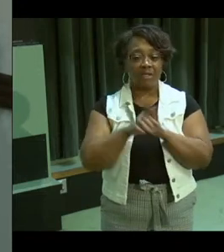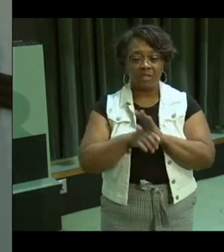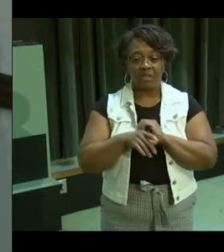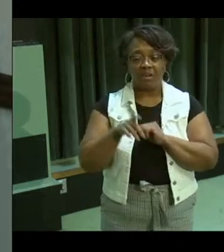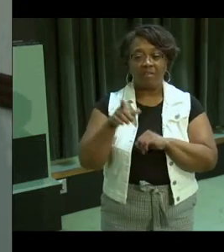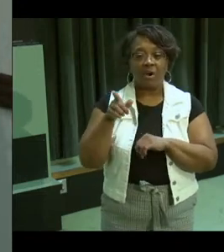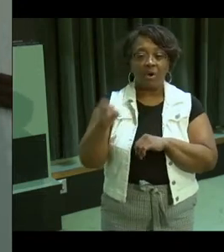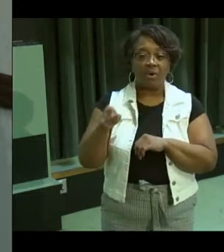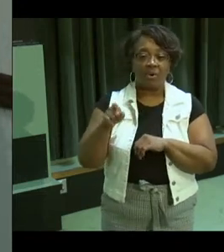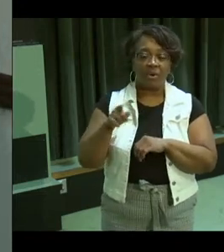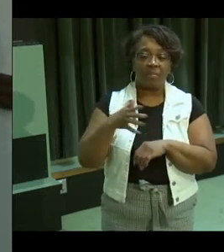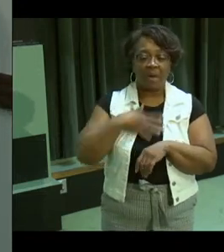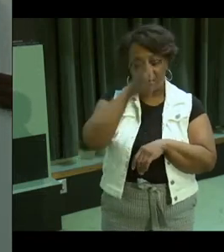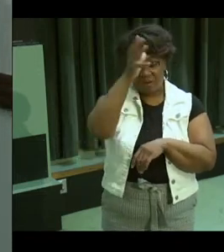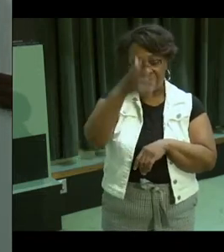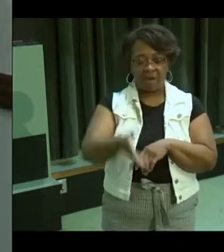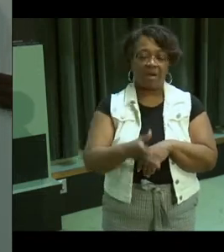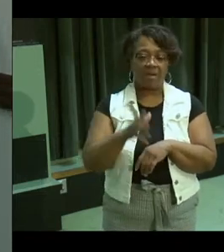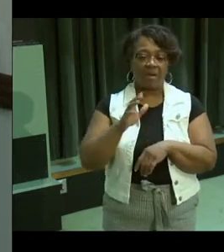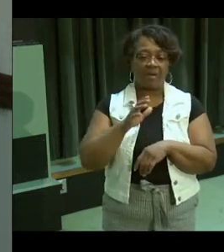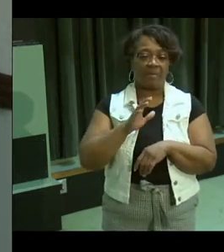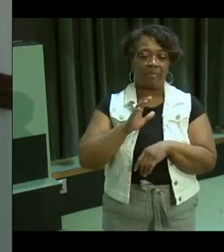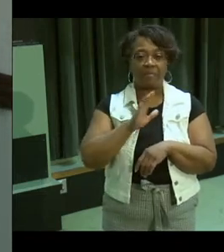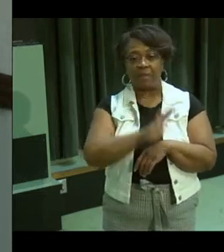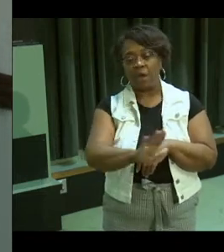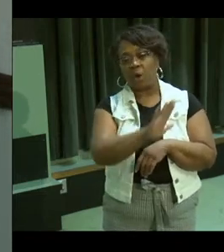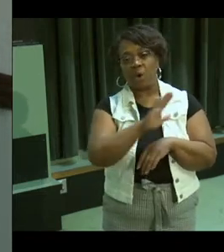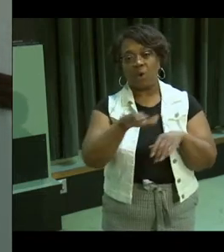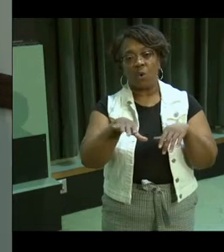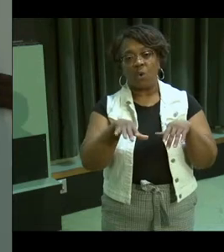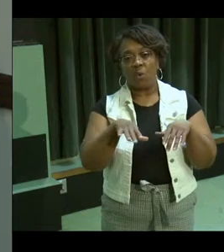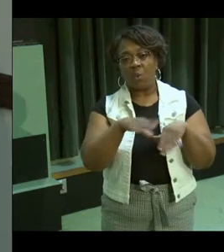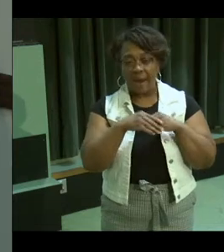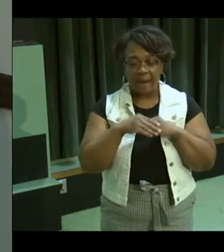wedding to talk about about